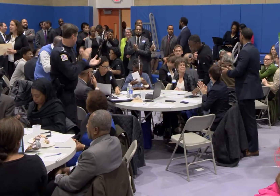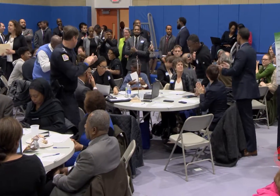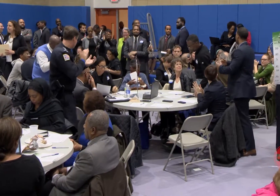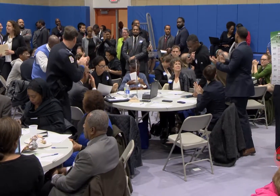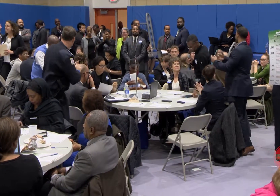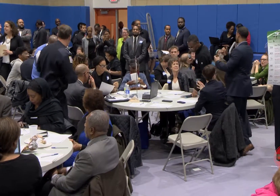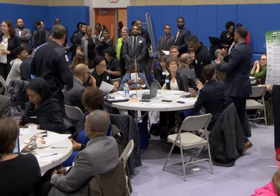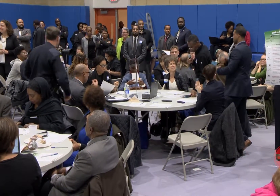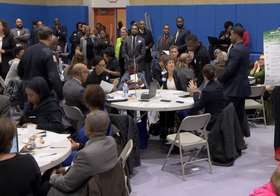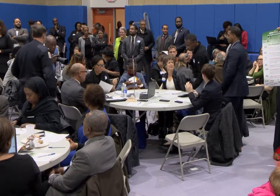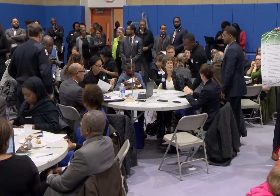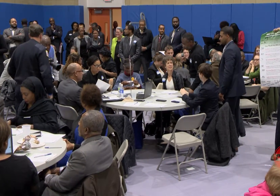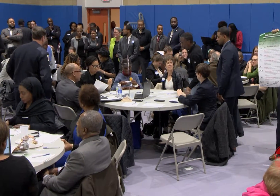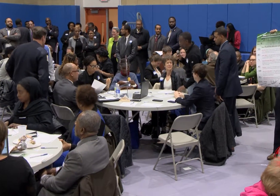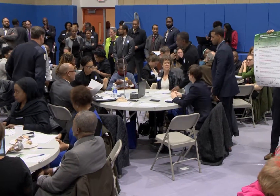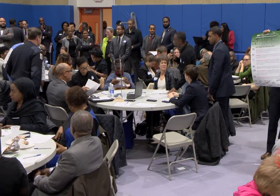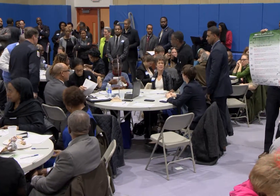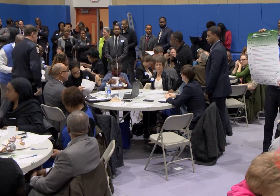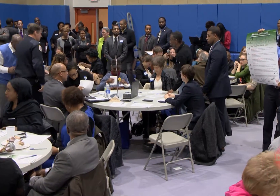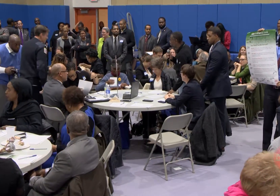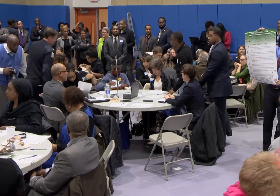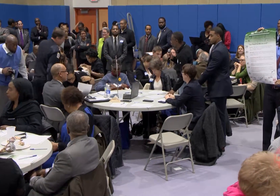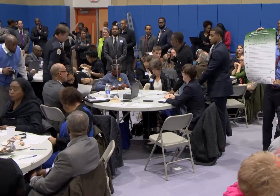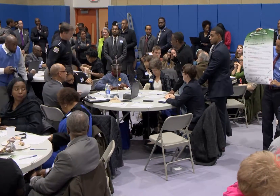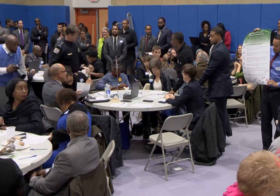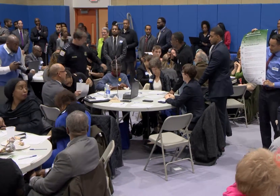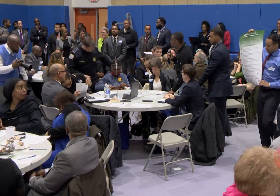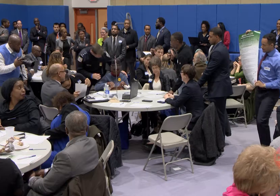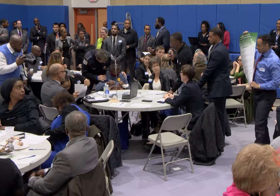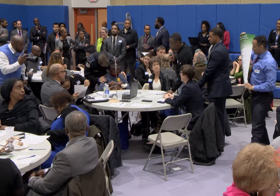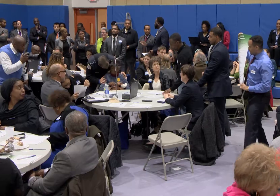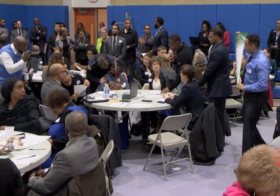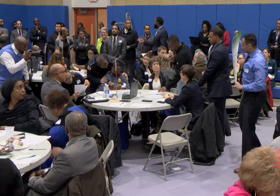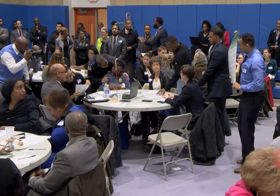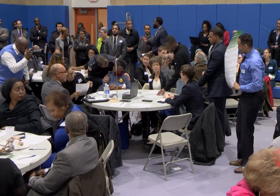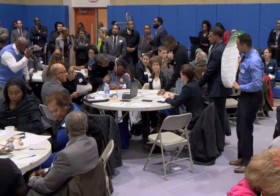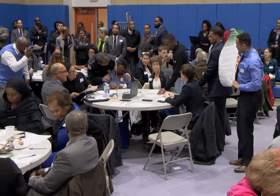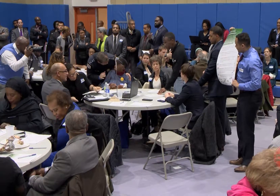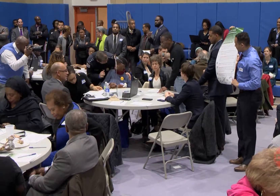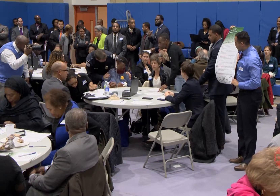AND WORKED VERY STRATEGICALLY WITH OUR BUDGET AND AS WE LOOKED